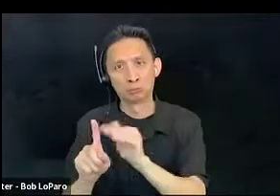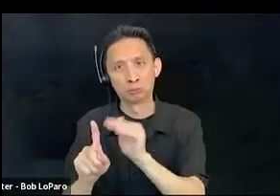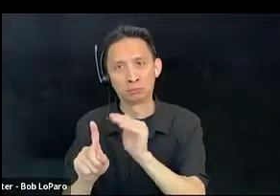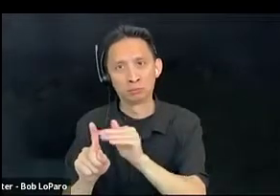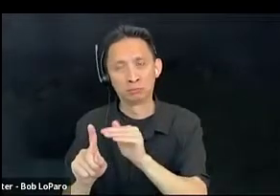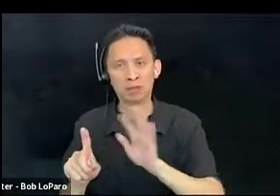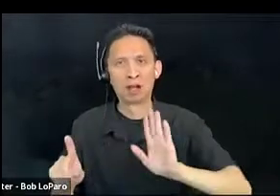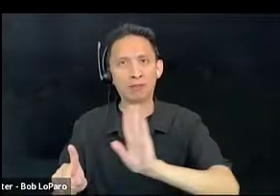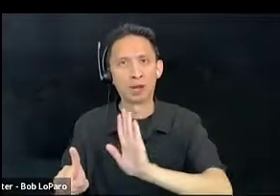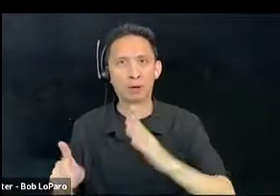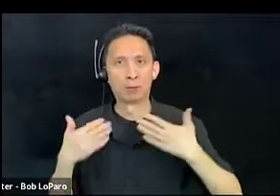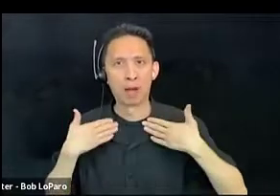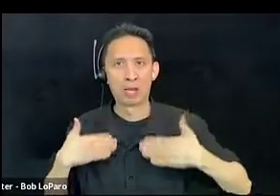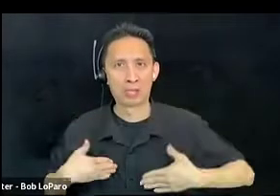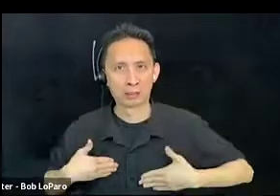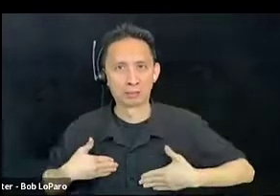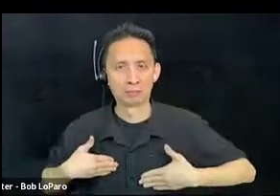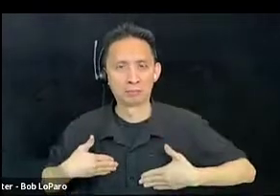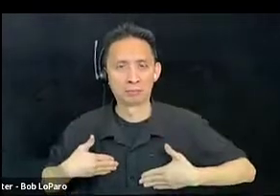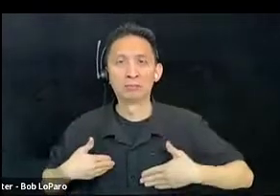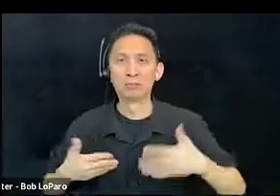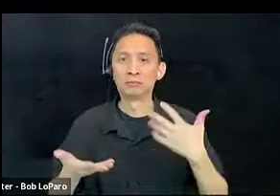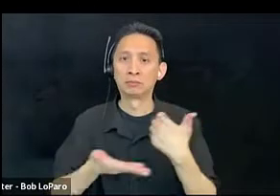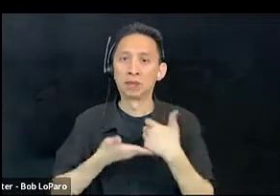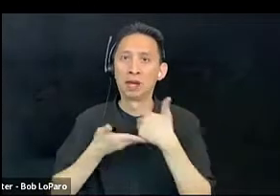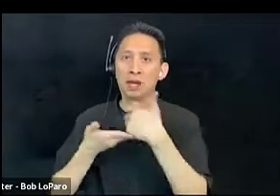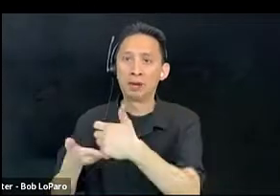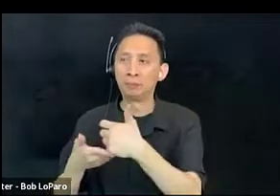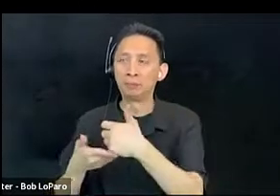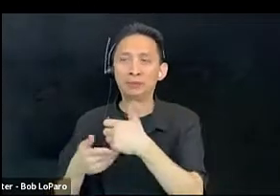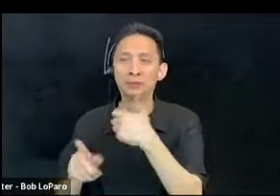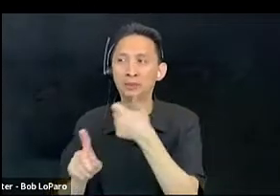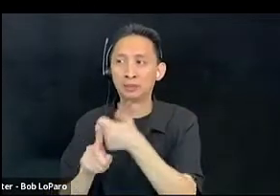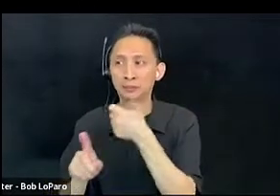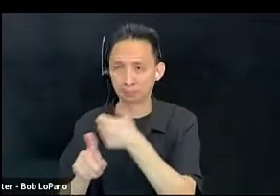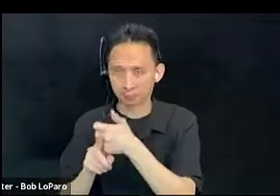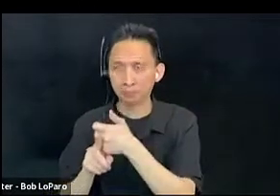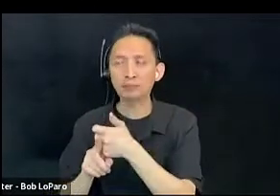to express it can be used receptively or expressively.